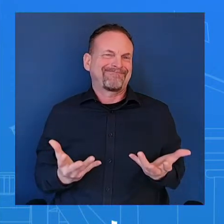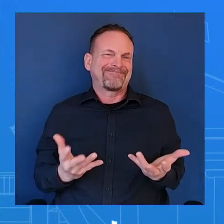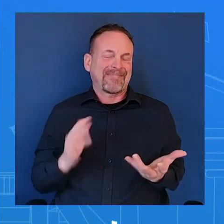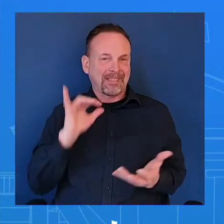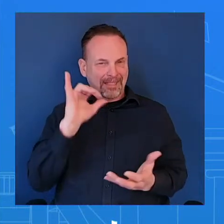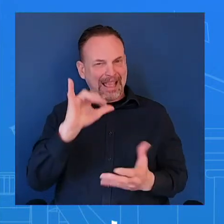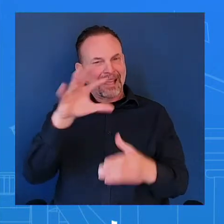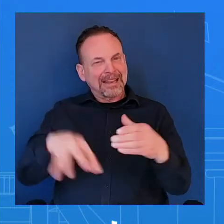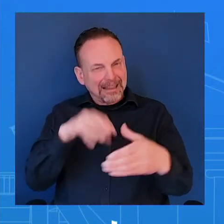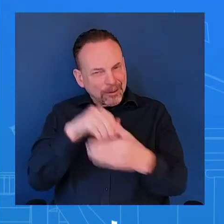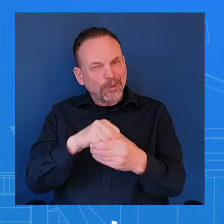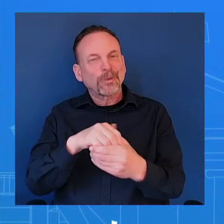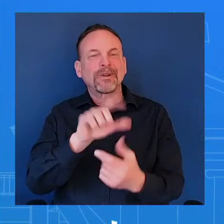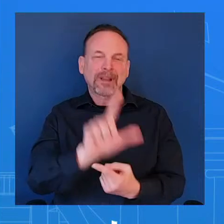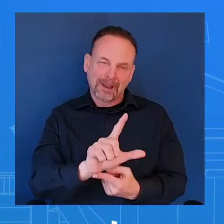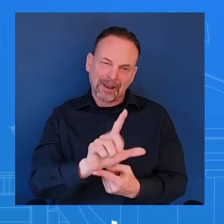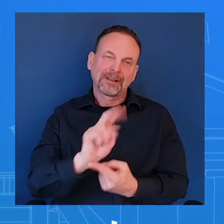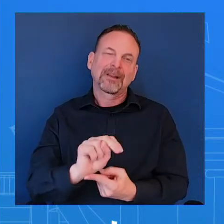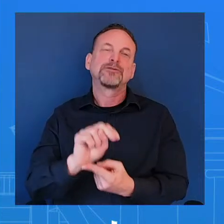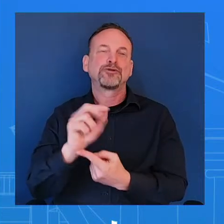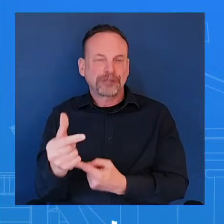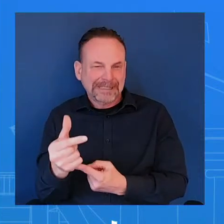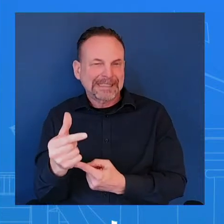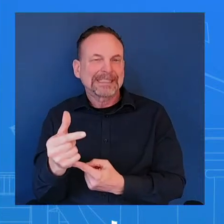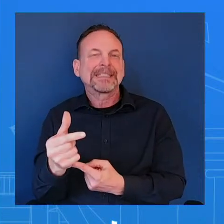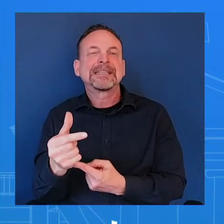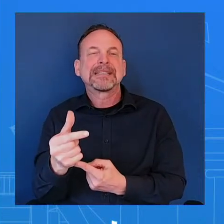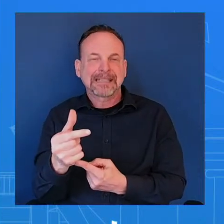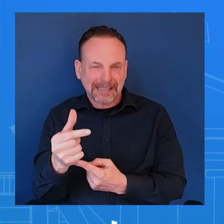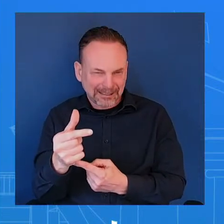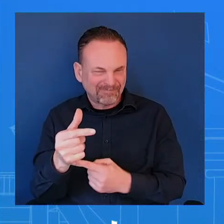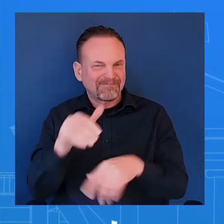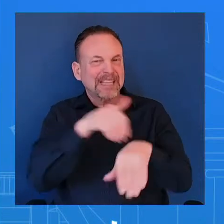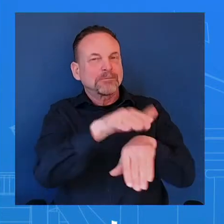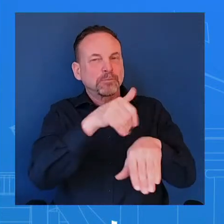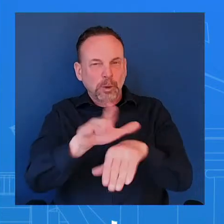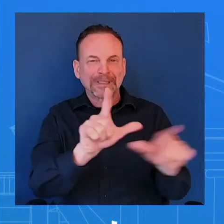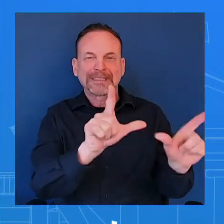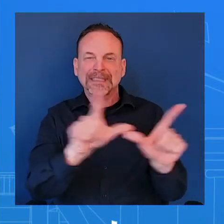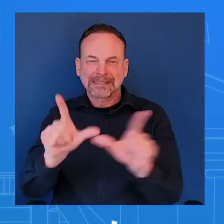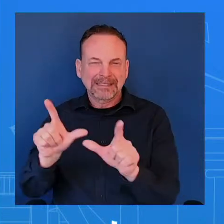on consumers and communities. He supports that pause. And there is a way -- there is a way to deal